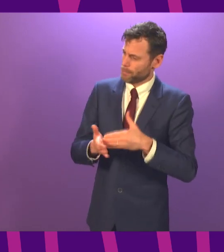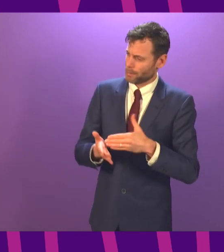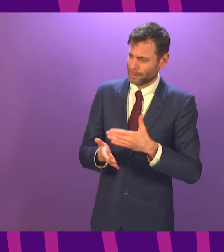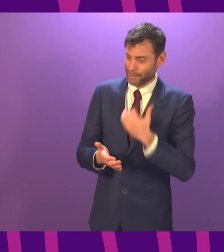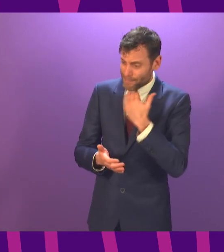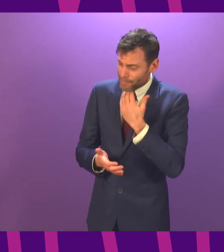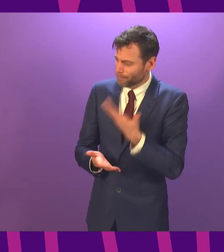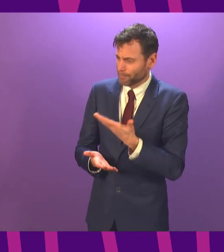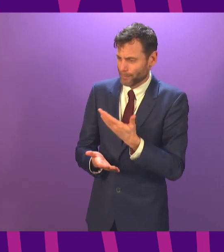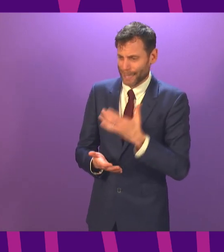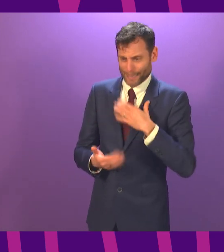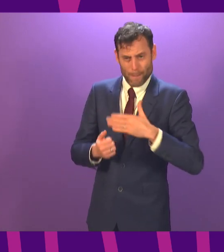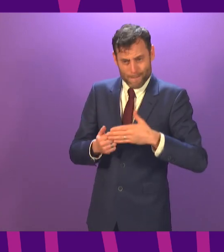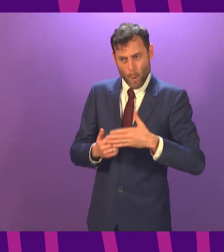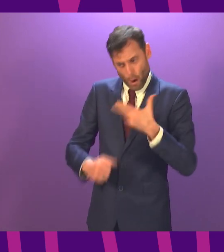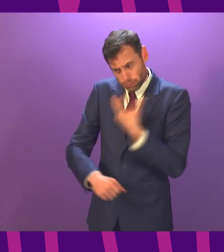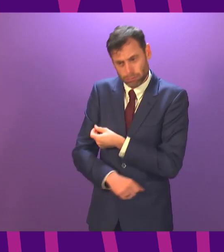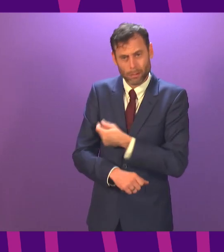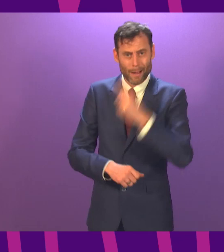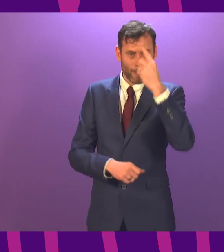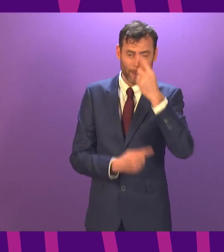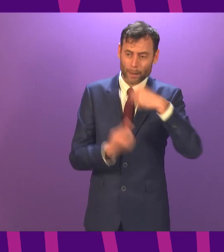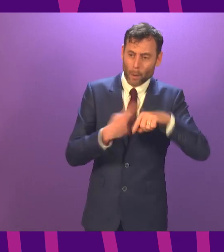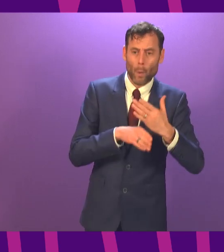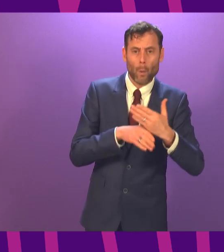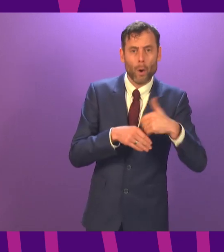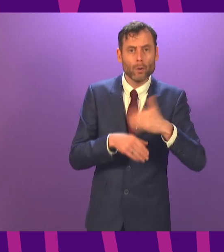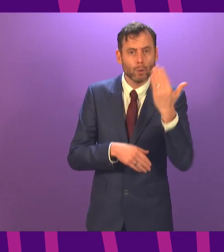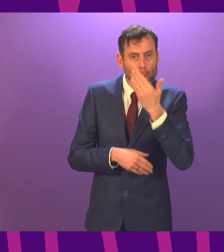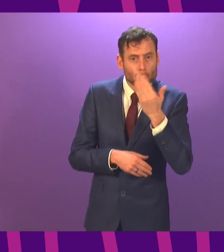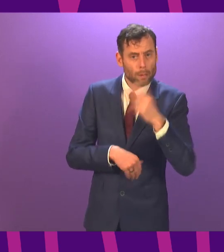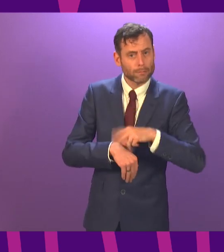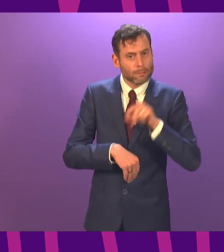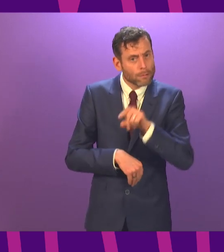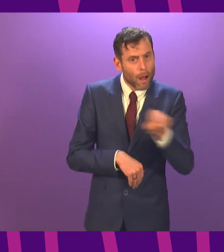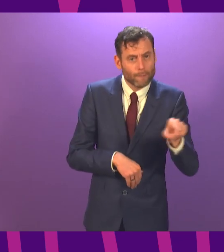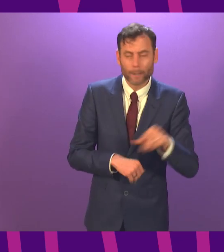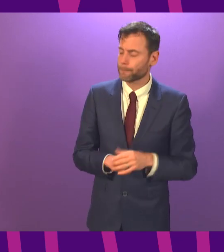The First Minister (Nicola Sturgeon): I am happy to consider any specific detail